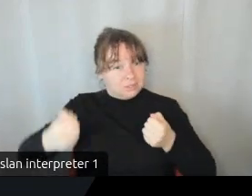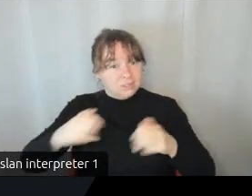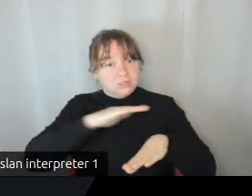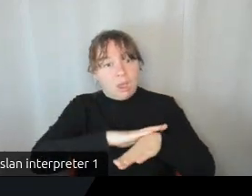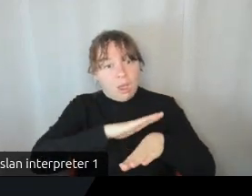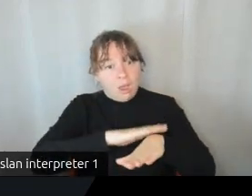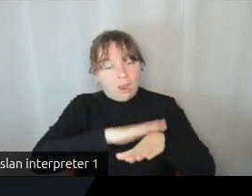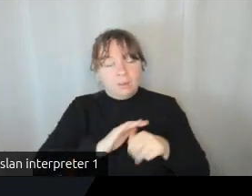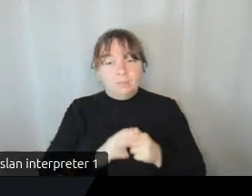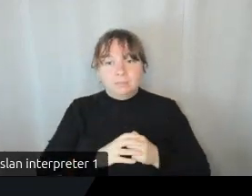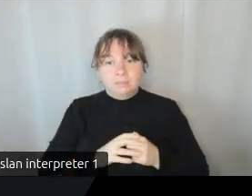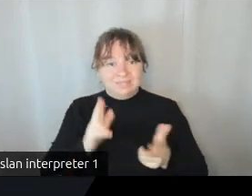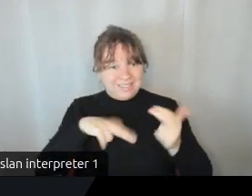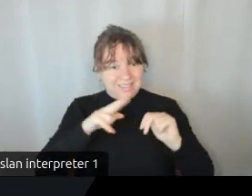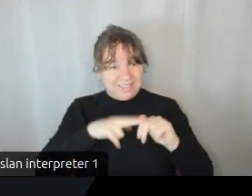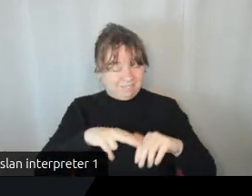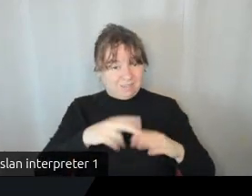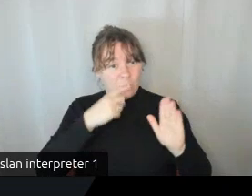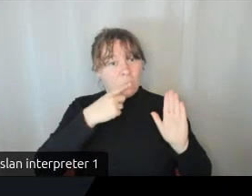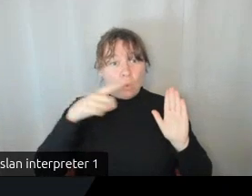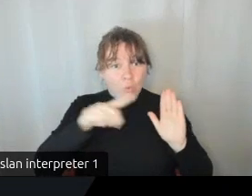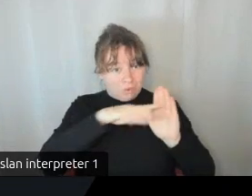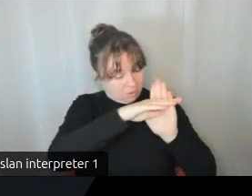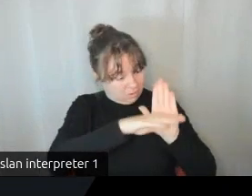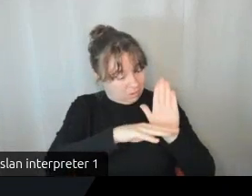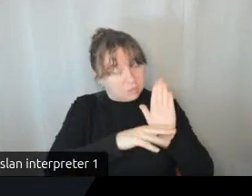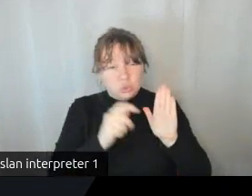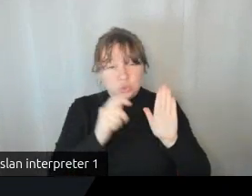if the current order expires soon and there's been a recent elevation of risk or the risk is still